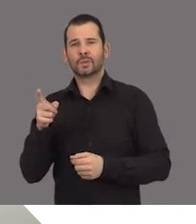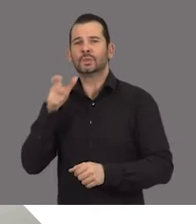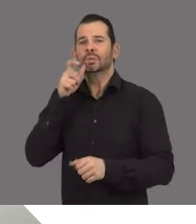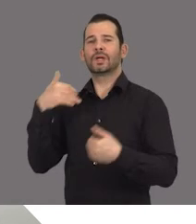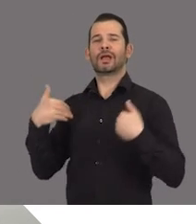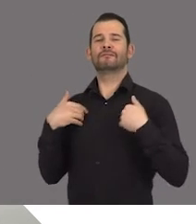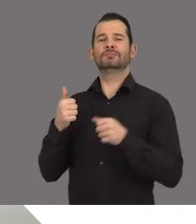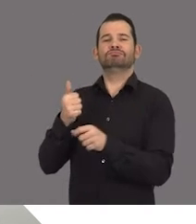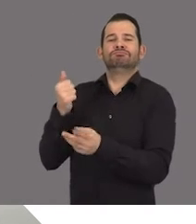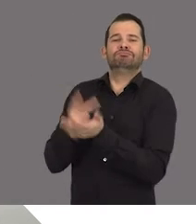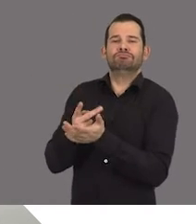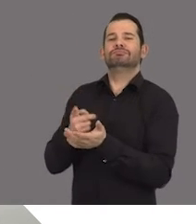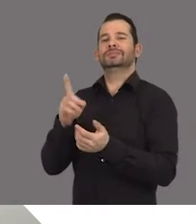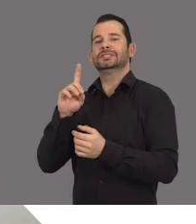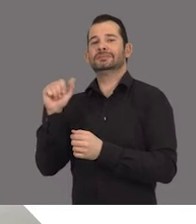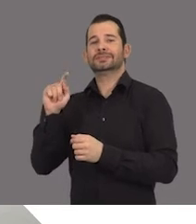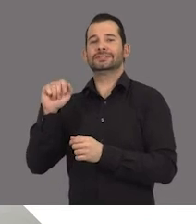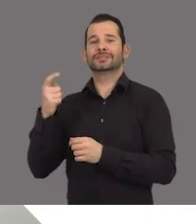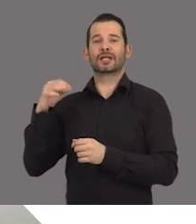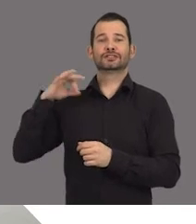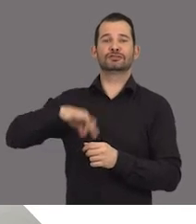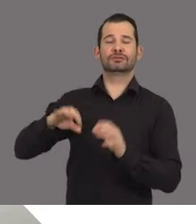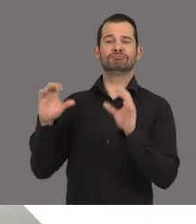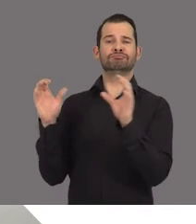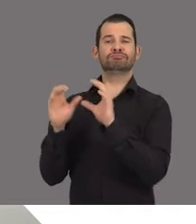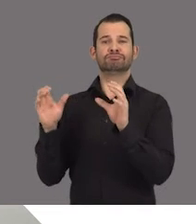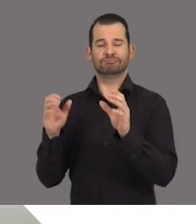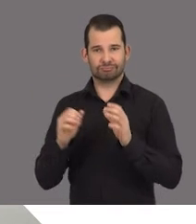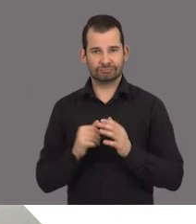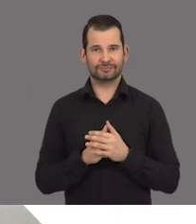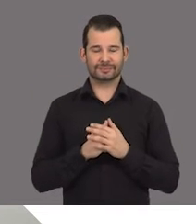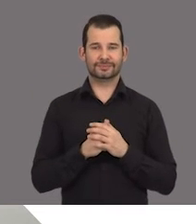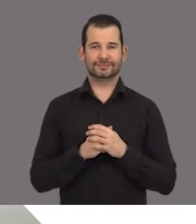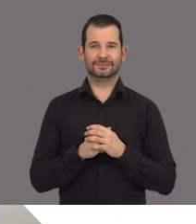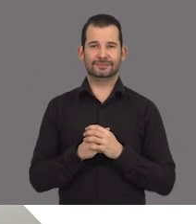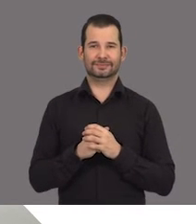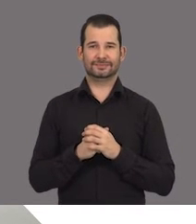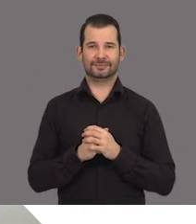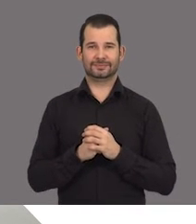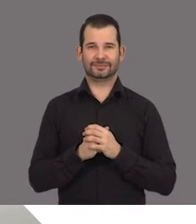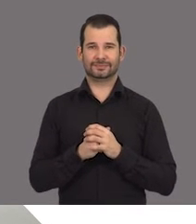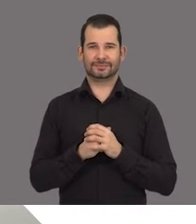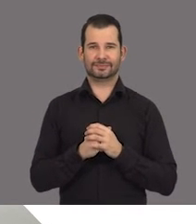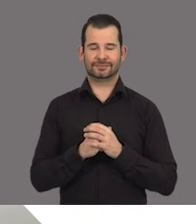The maximum CWB amount will be different for residents of Alberta, Nunavut, and Quebec.